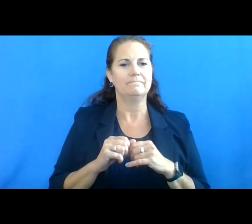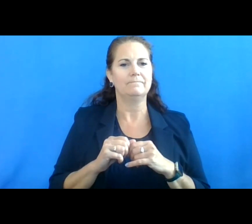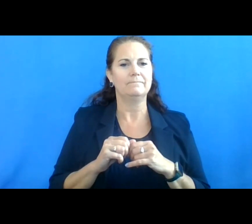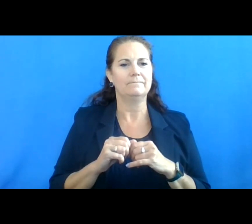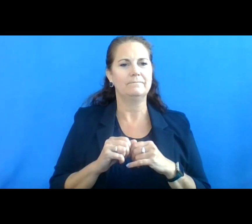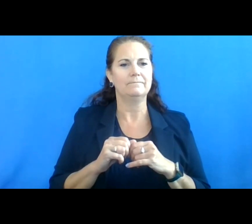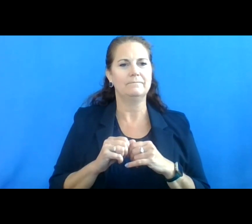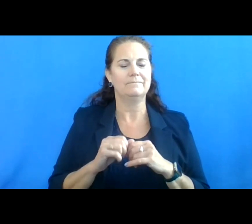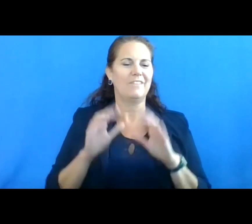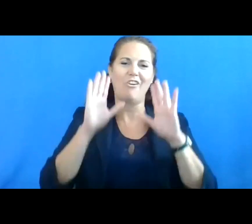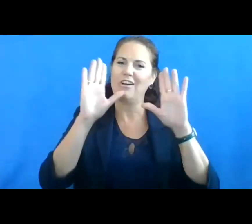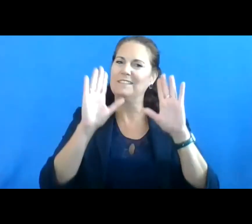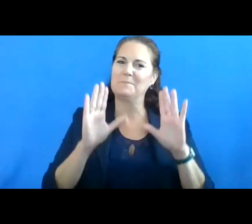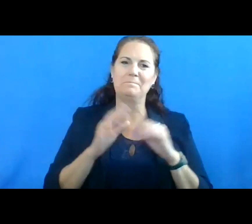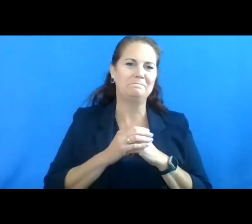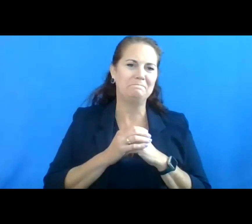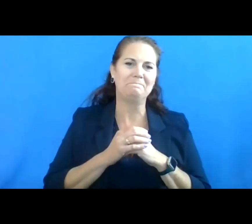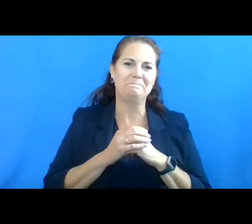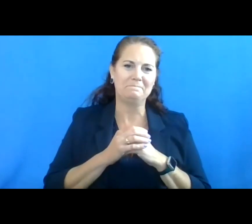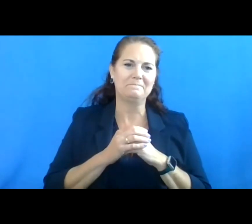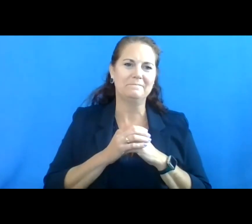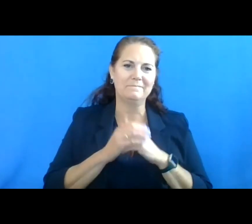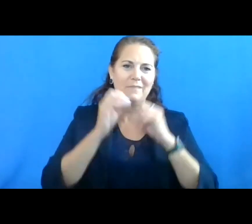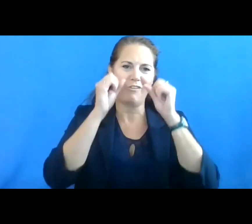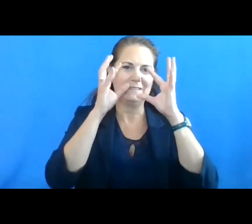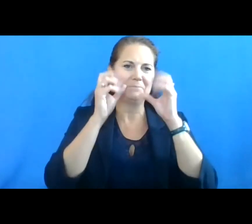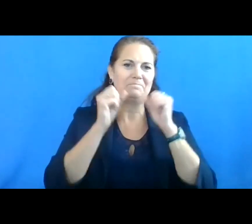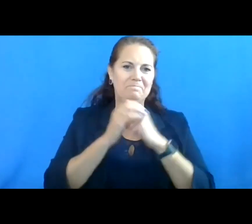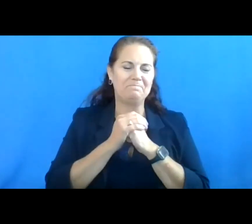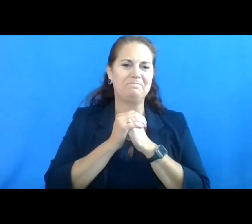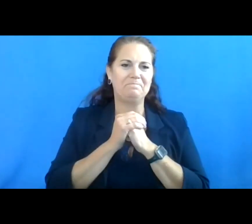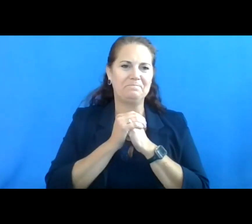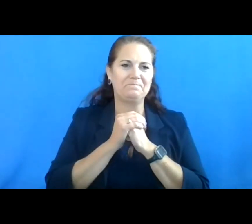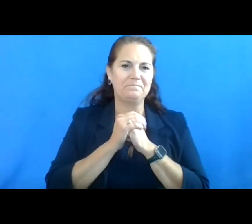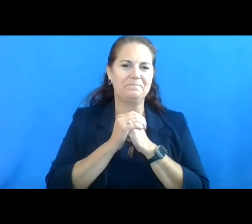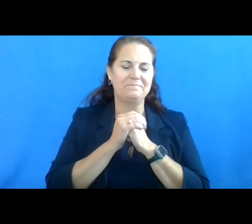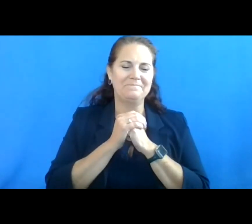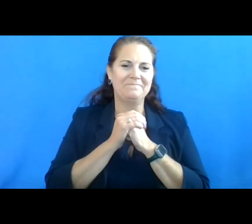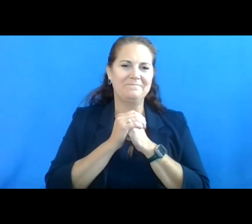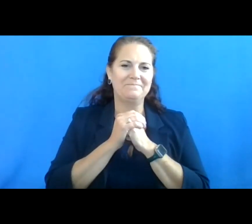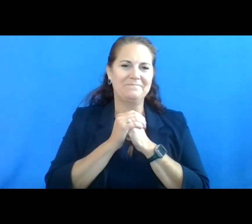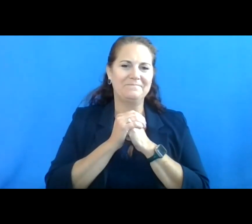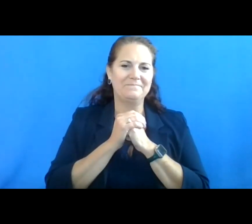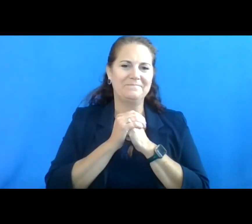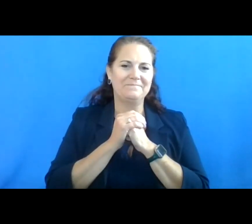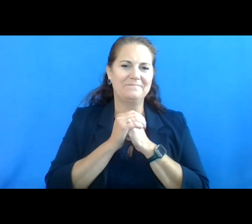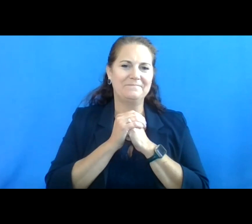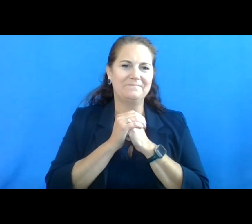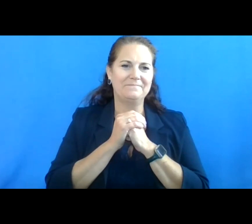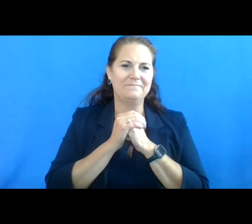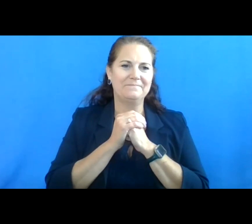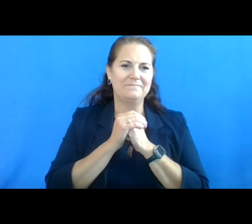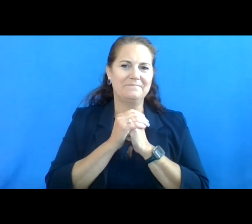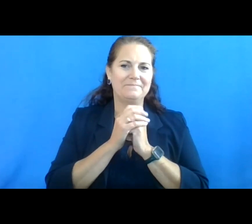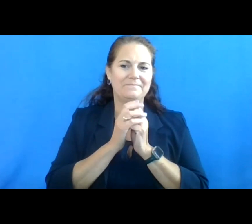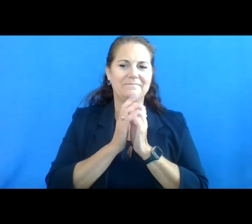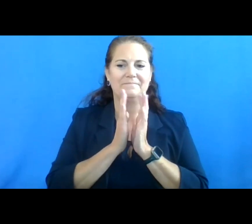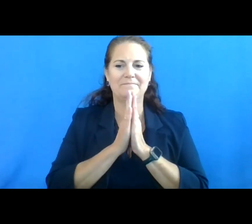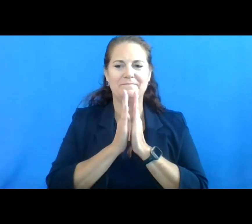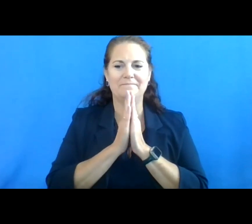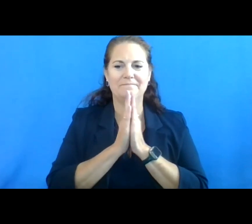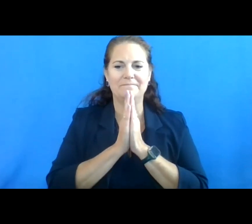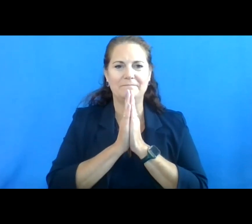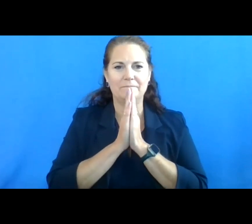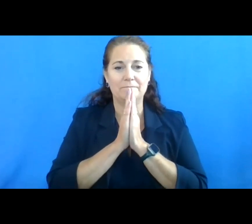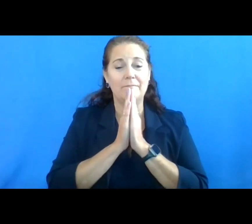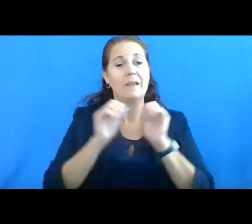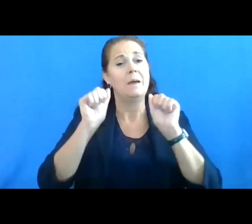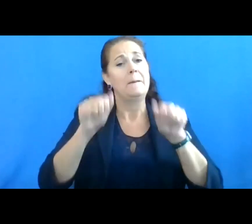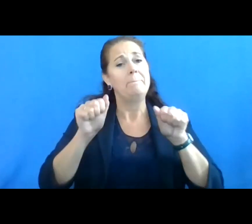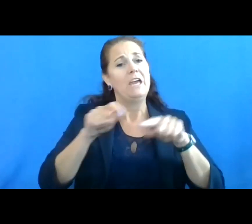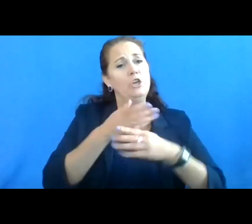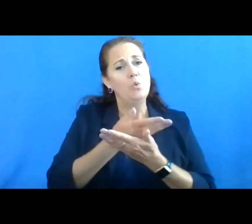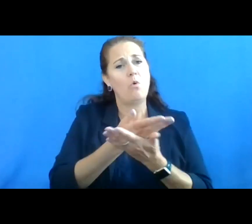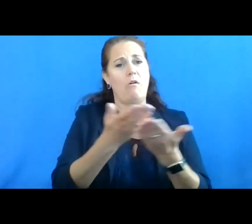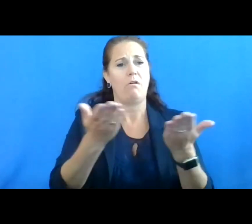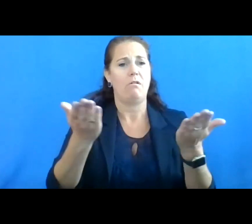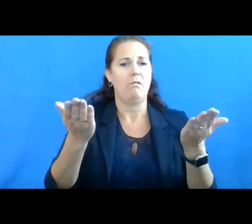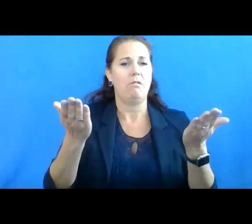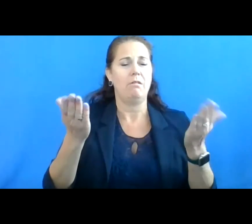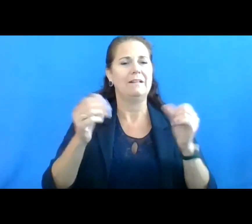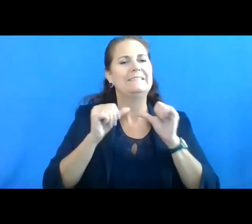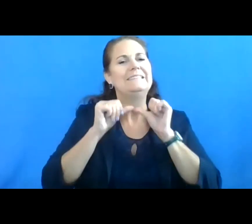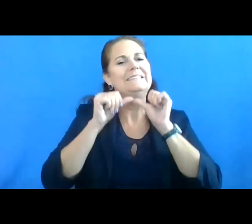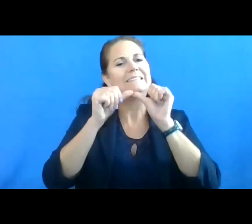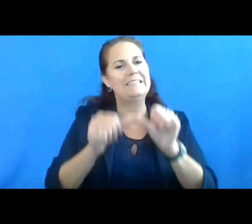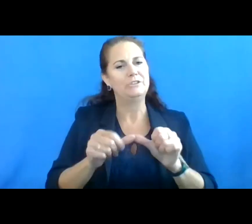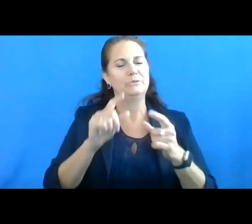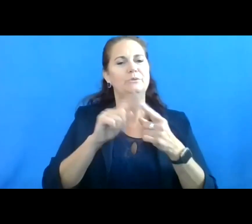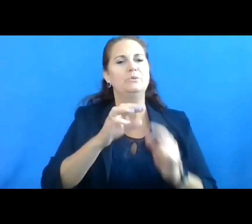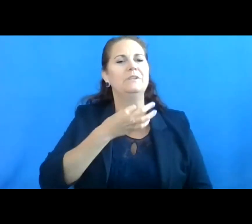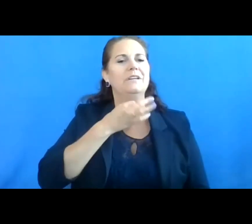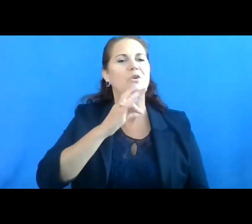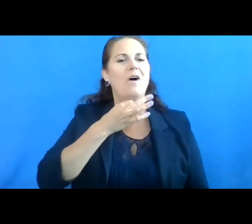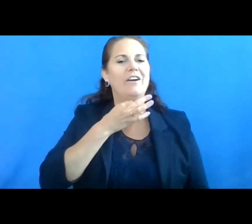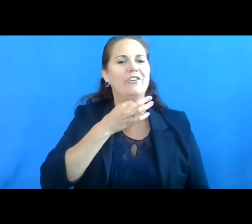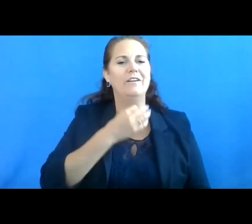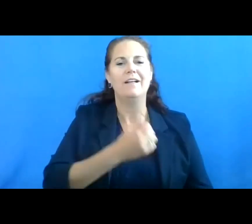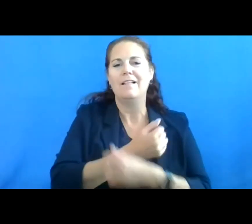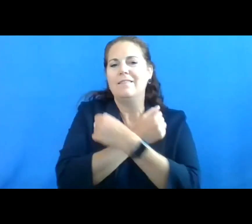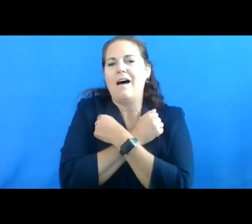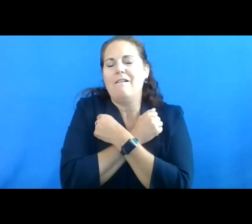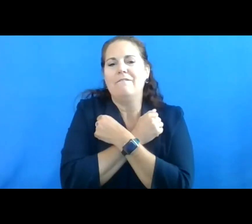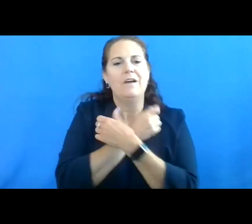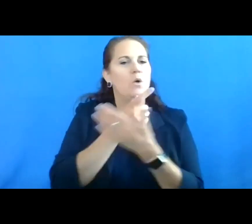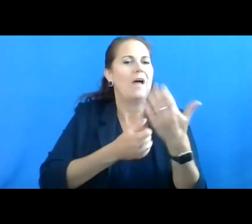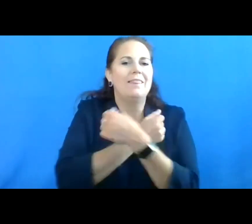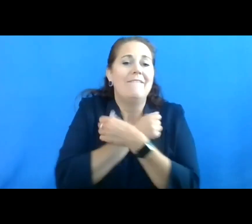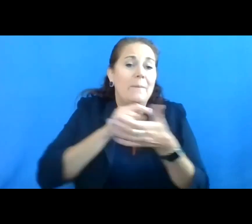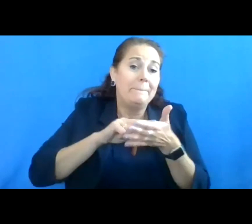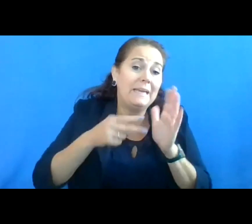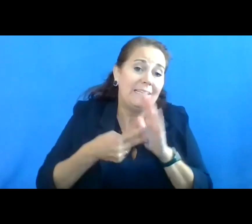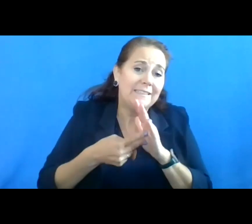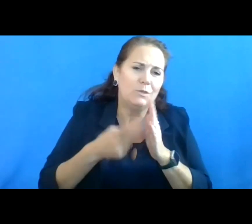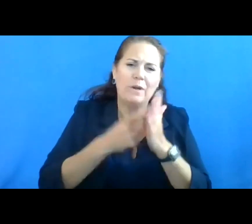So, may you all continue to inquire in to love and to what love means - what it really